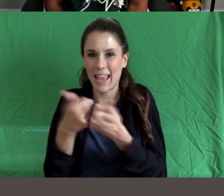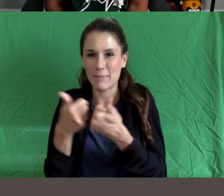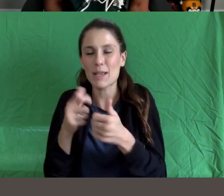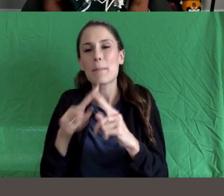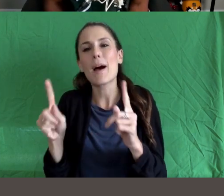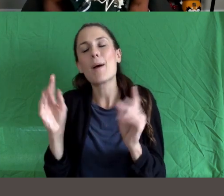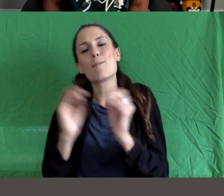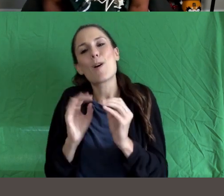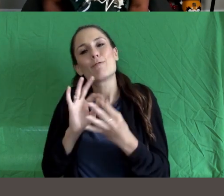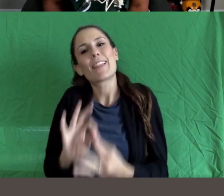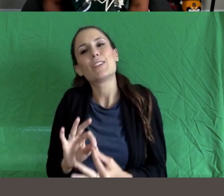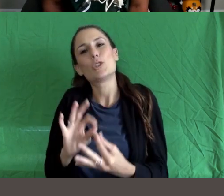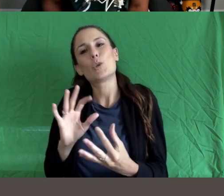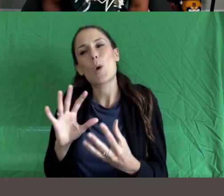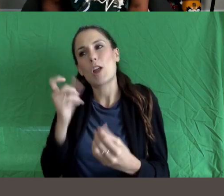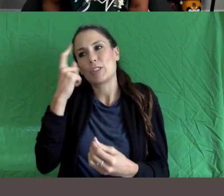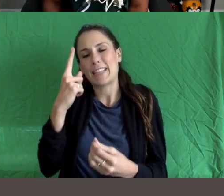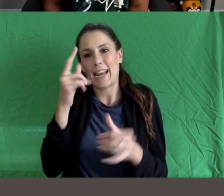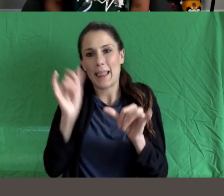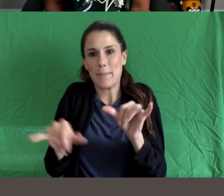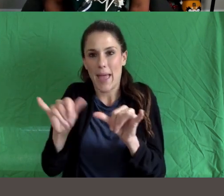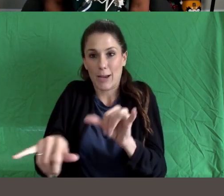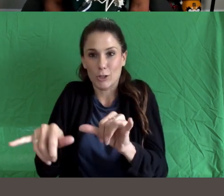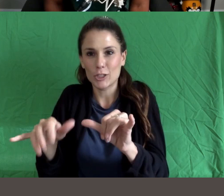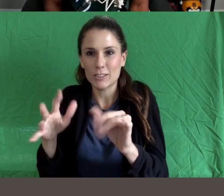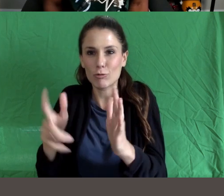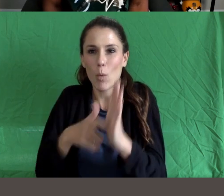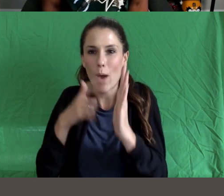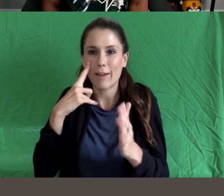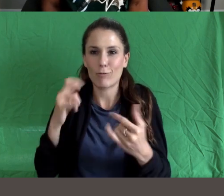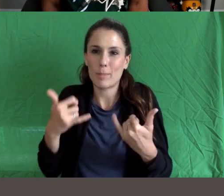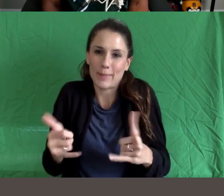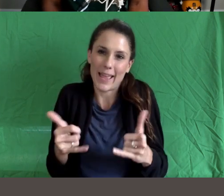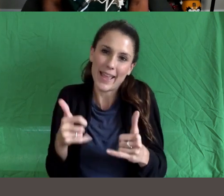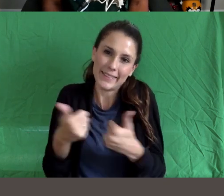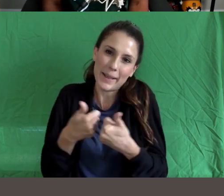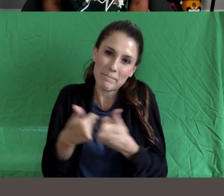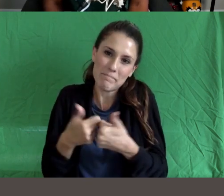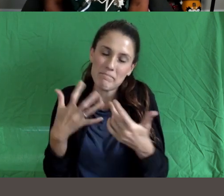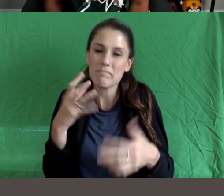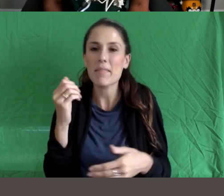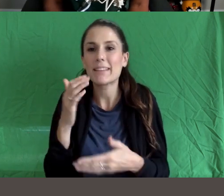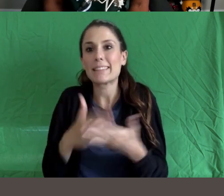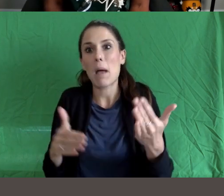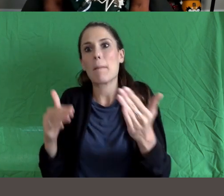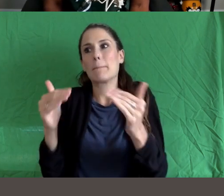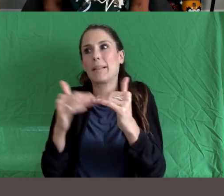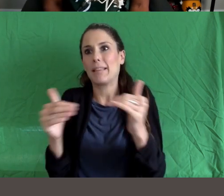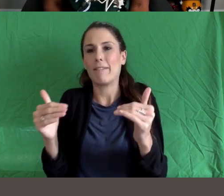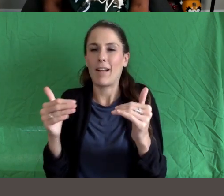patterns in which are required to play these games and to play them with some level of decency.